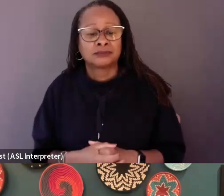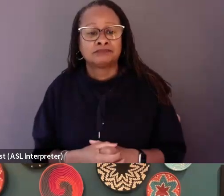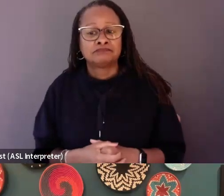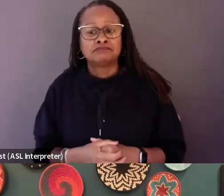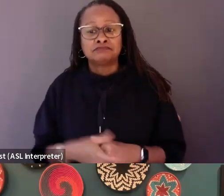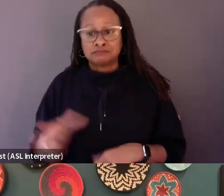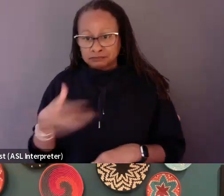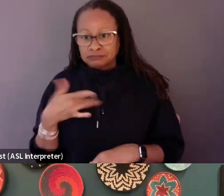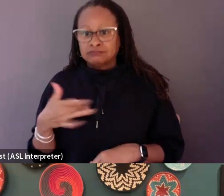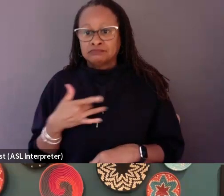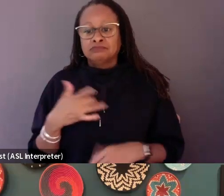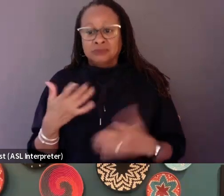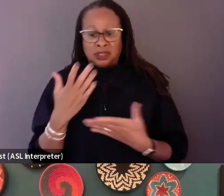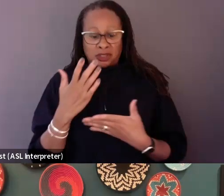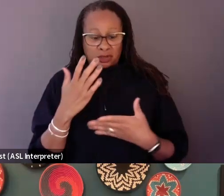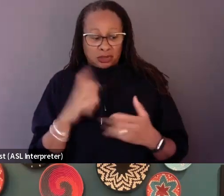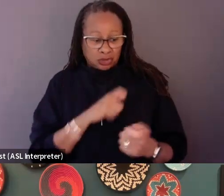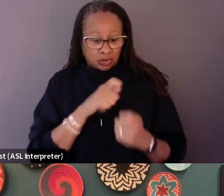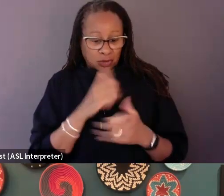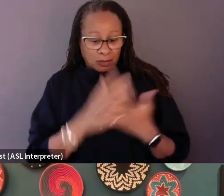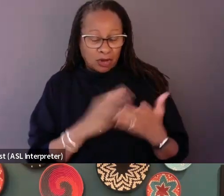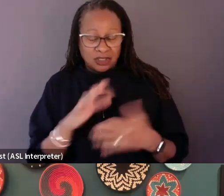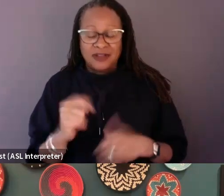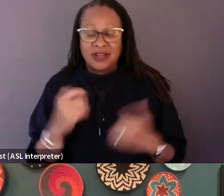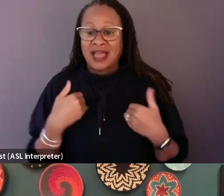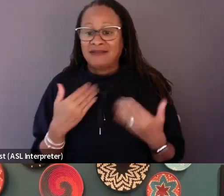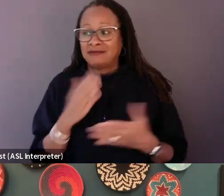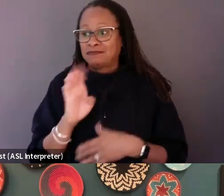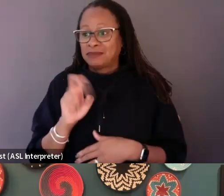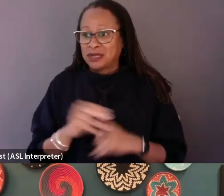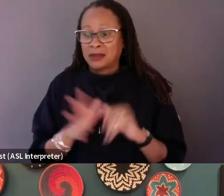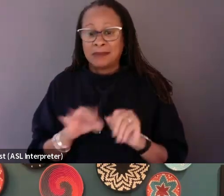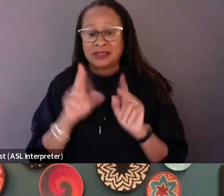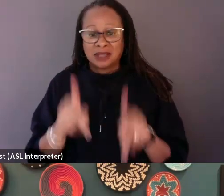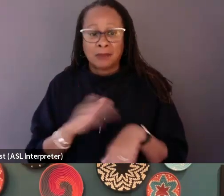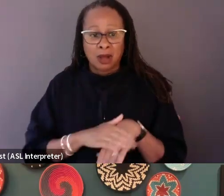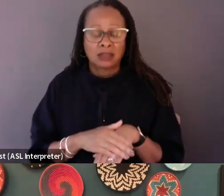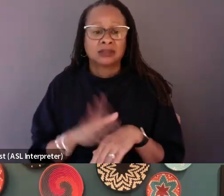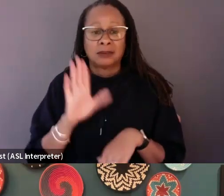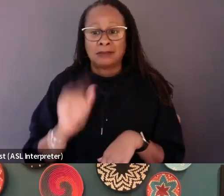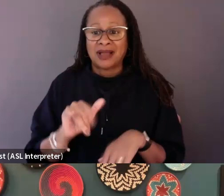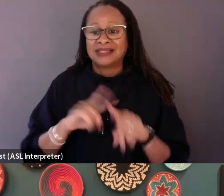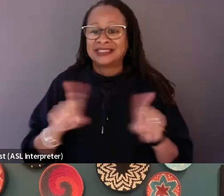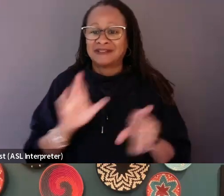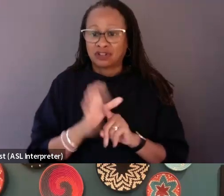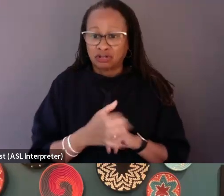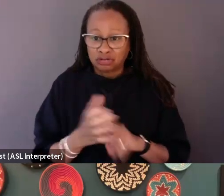Do you feel like certain elements of it or aspects of it have been picked up on by different cultures, if you will,